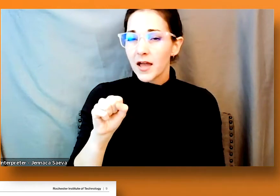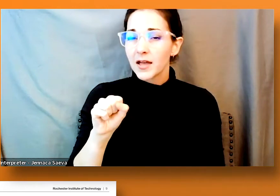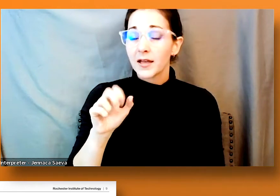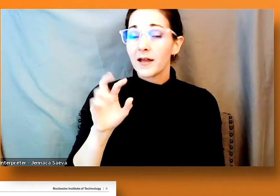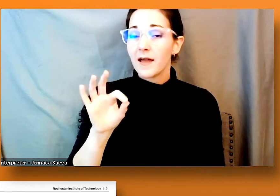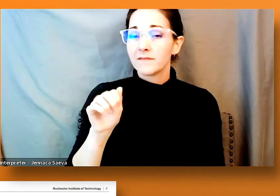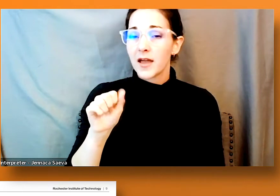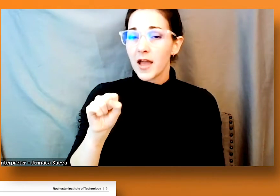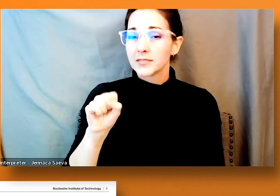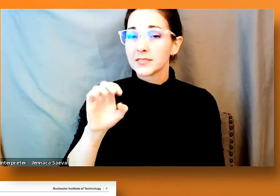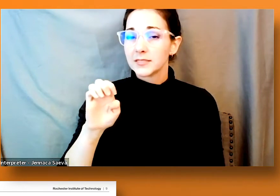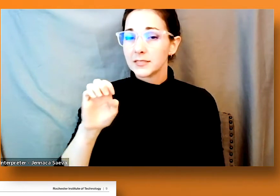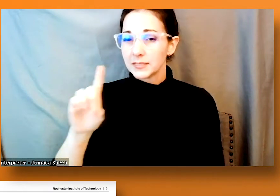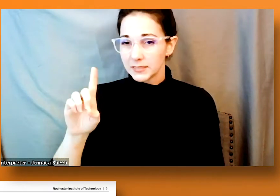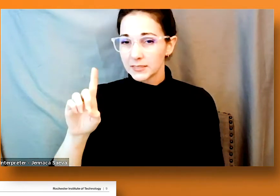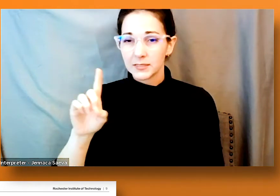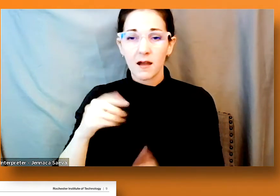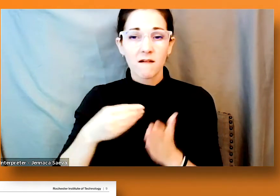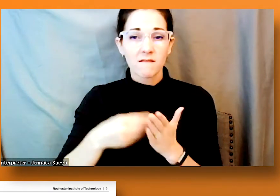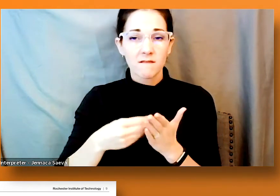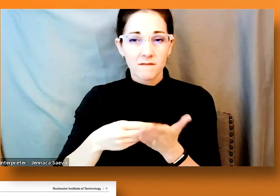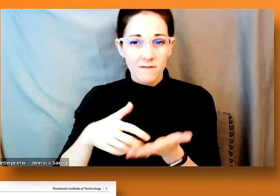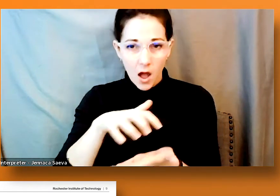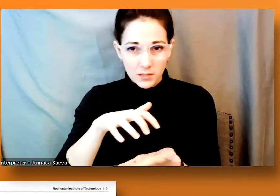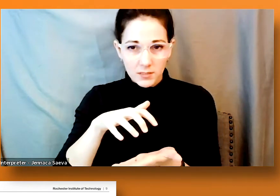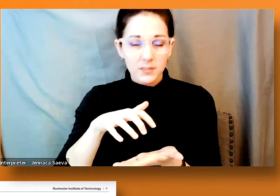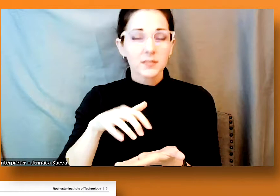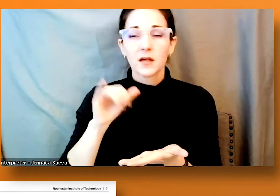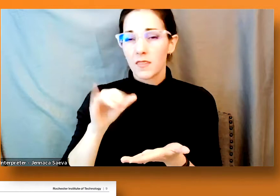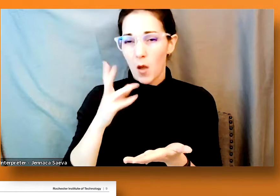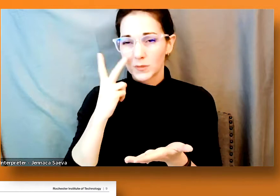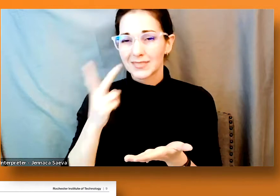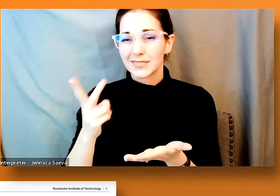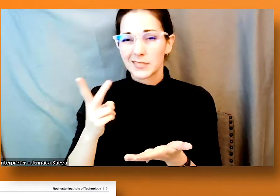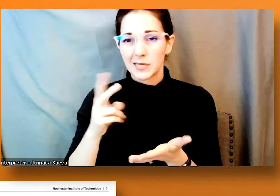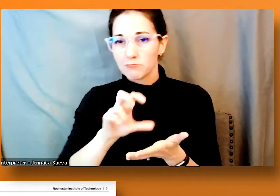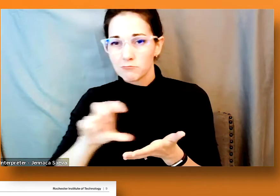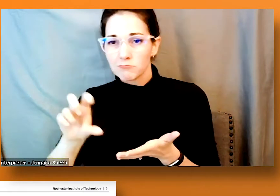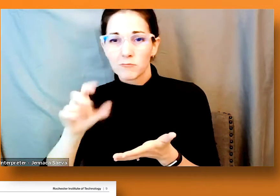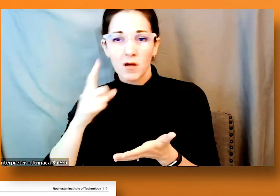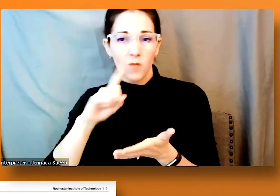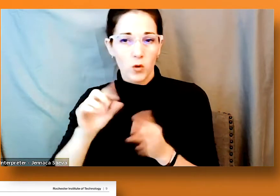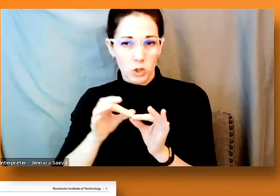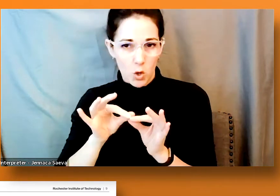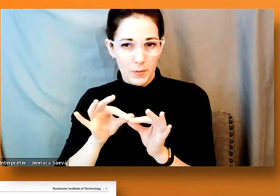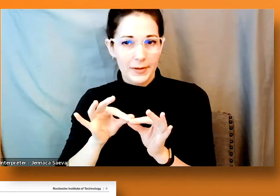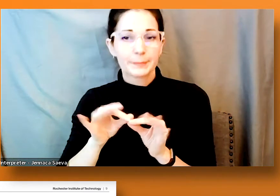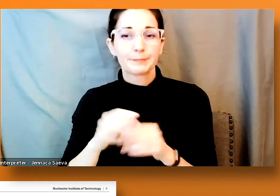FASED funds for interpreting.